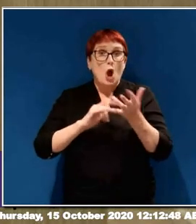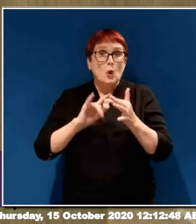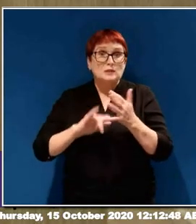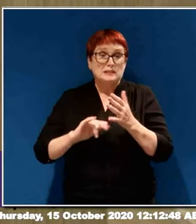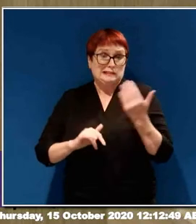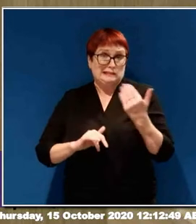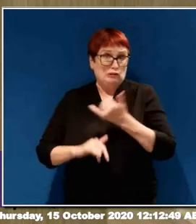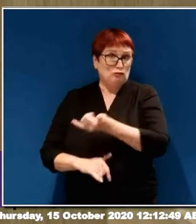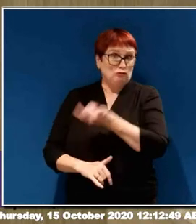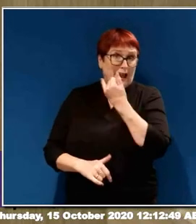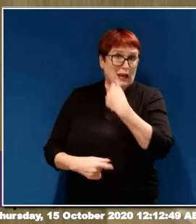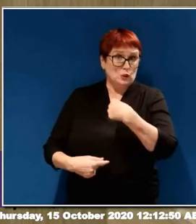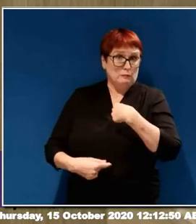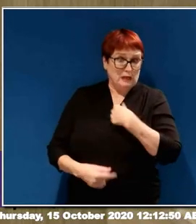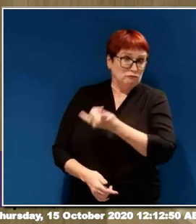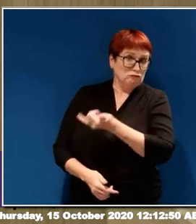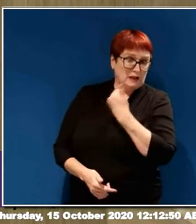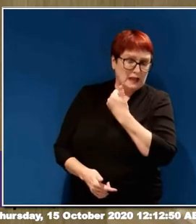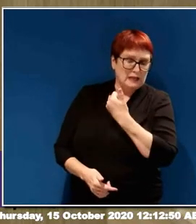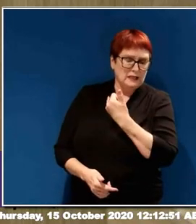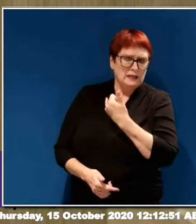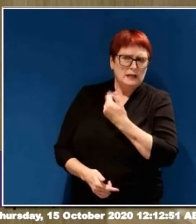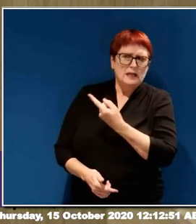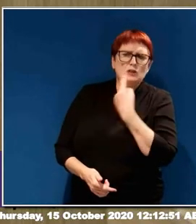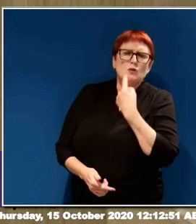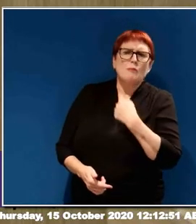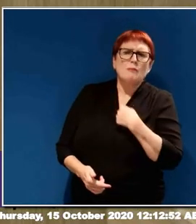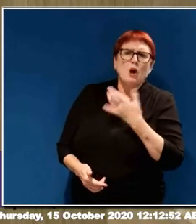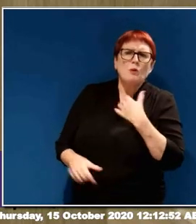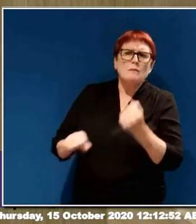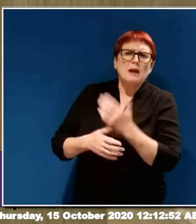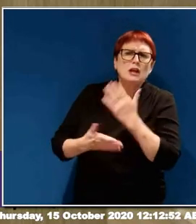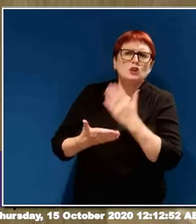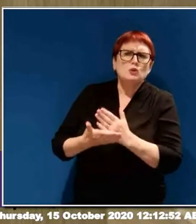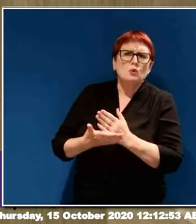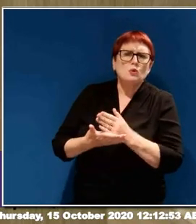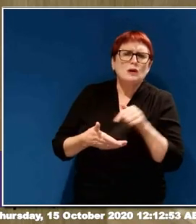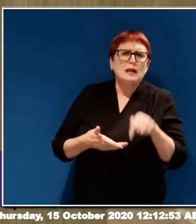"I just want to make sure that we're doing this part-time attendance right."